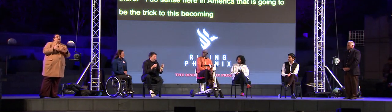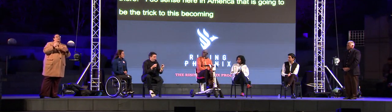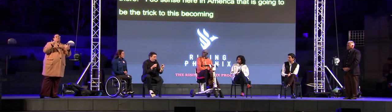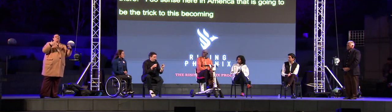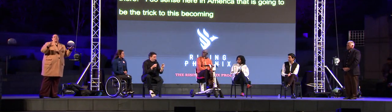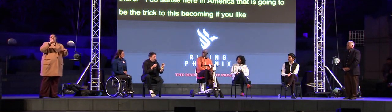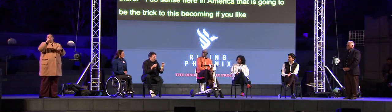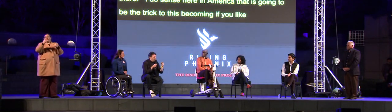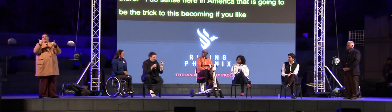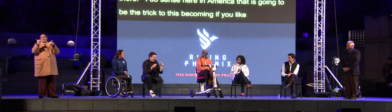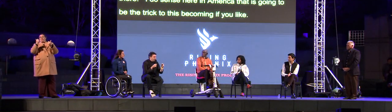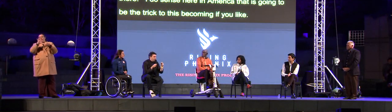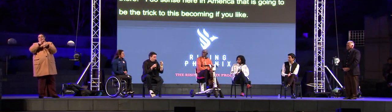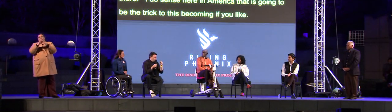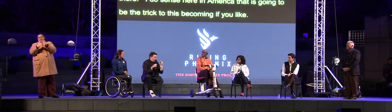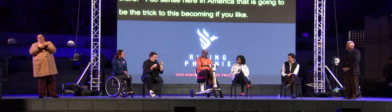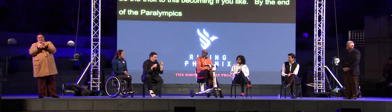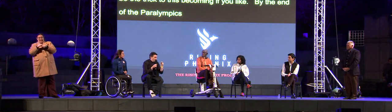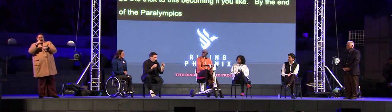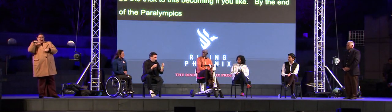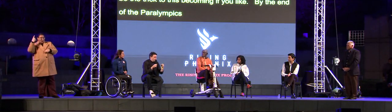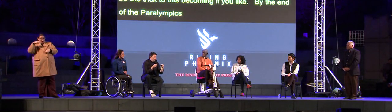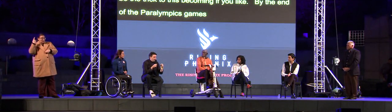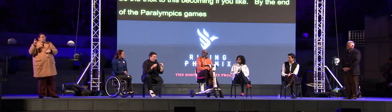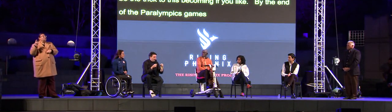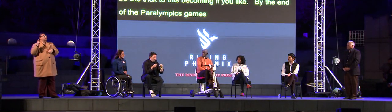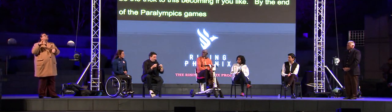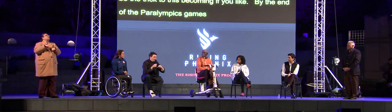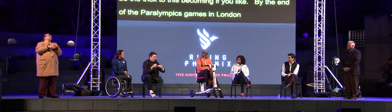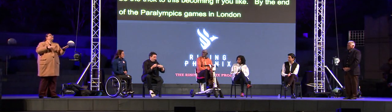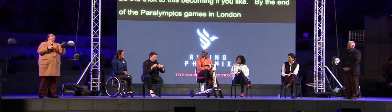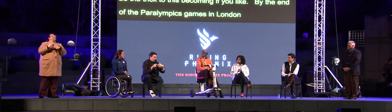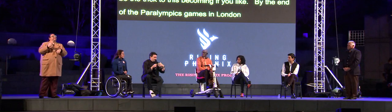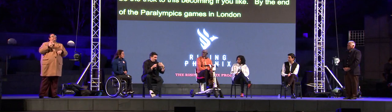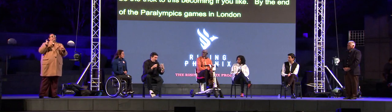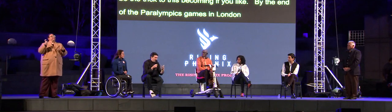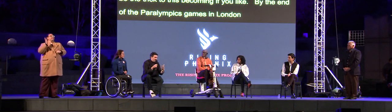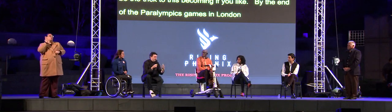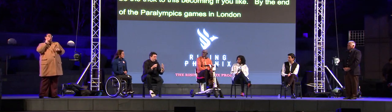in London, the national mood and our statistics